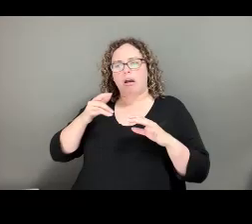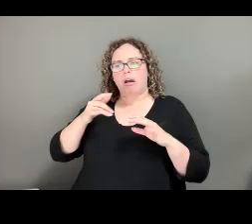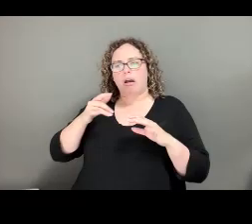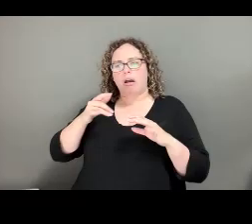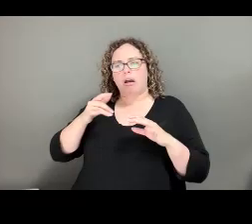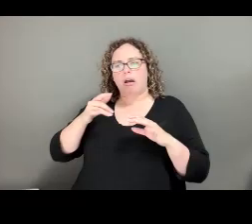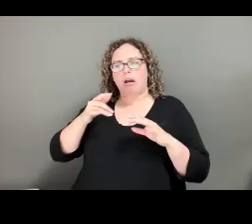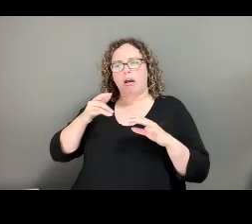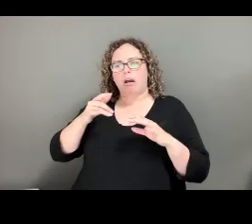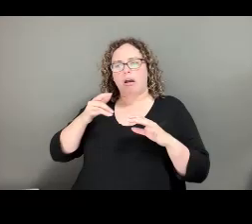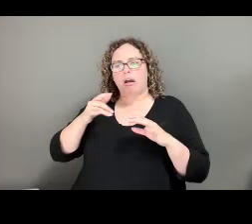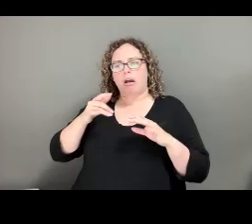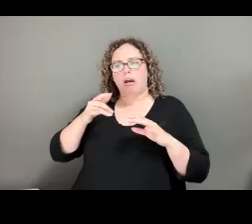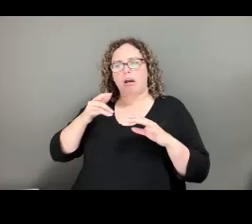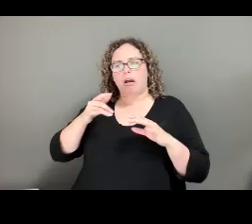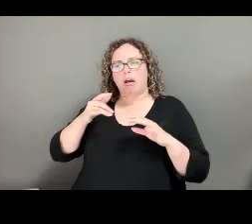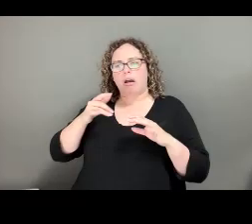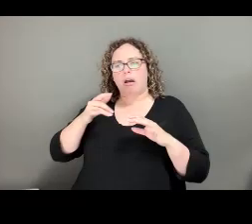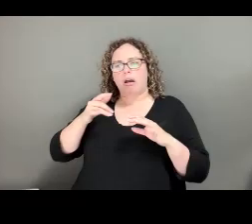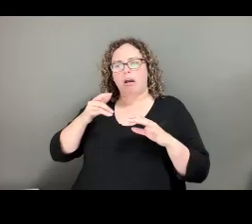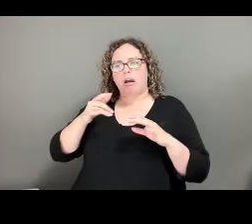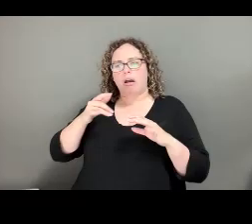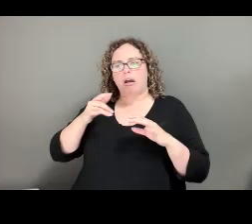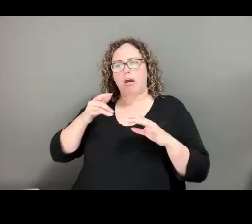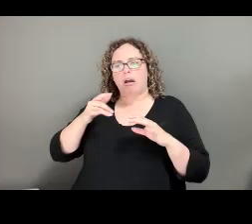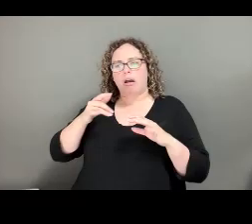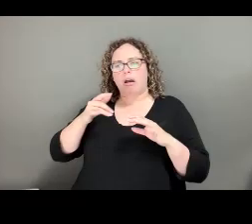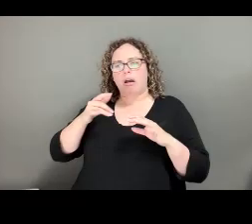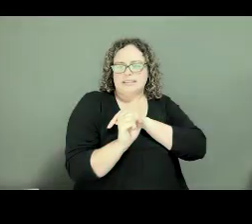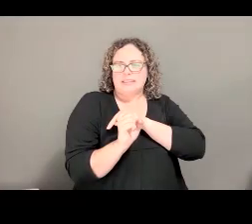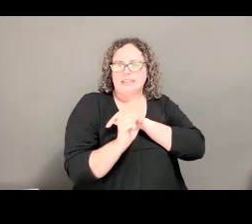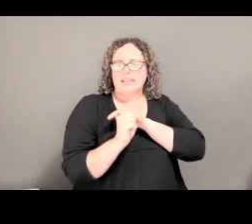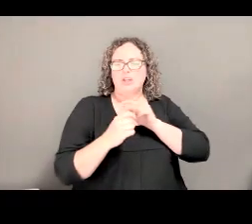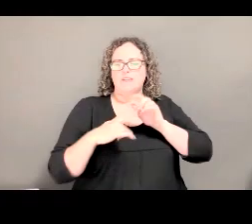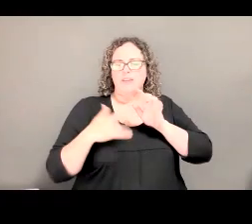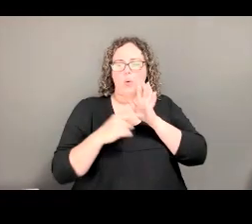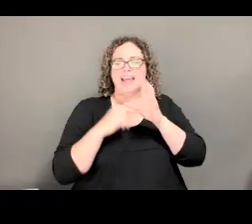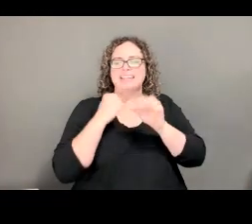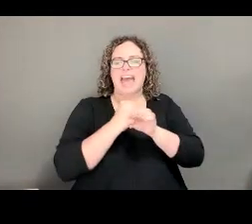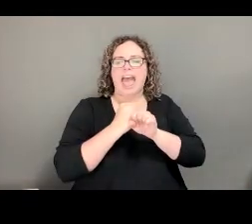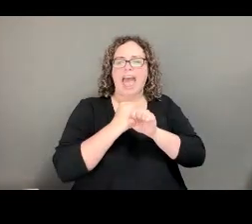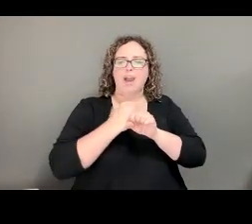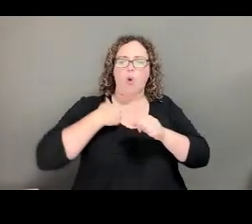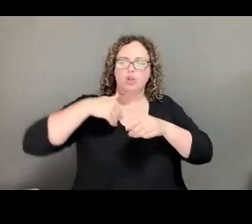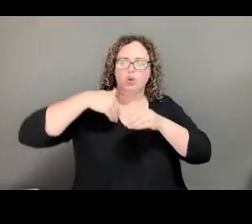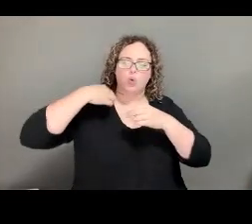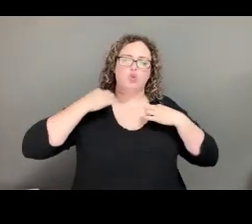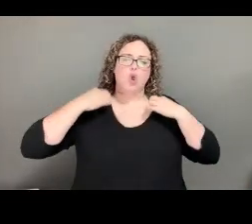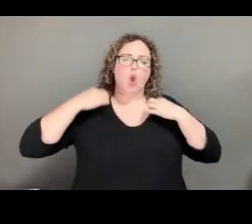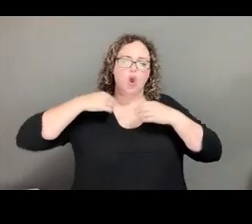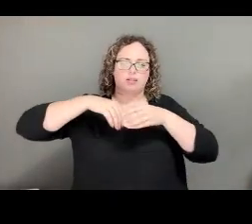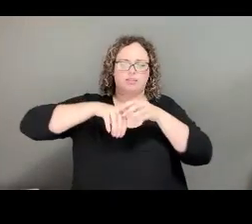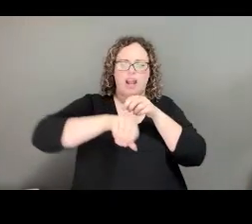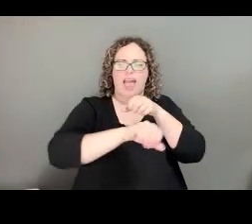And then the next your brain has it's it's okay. It's just a tag. Chill. And then next time your brain registers something. Oh it's just that tag.